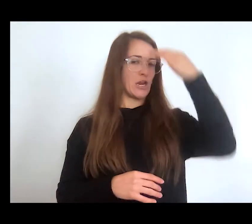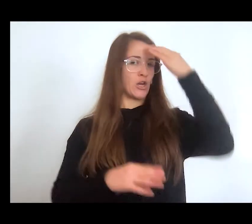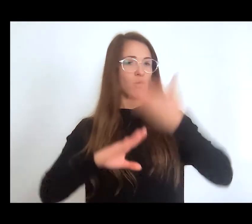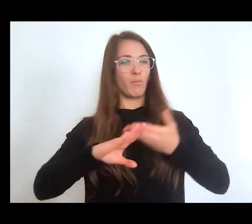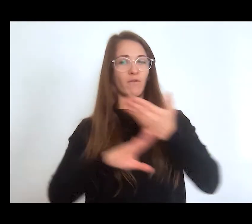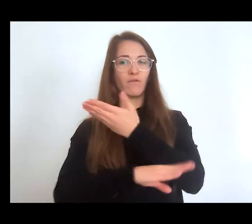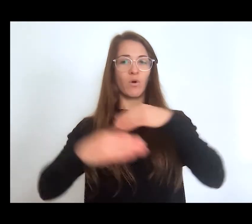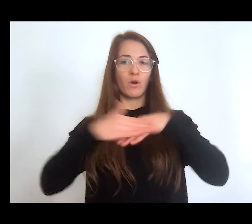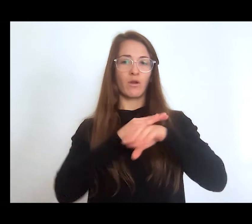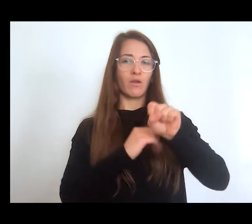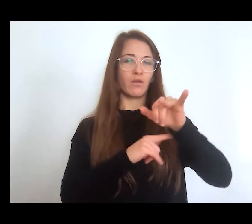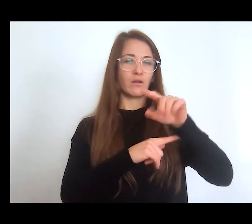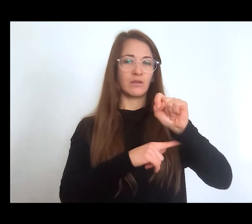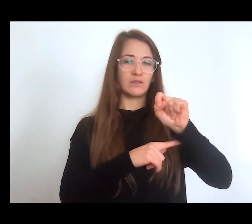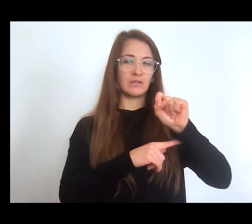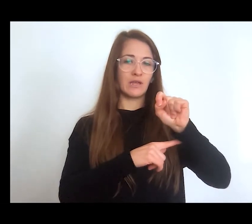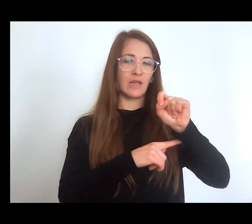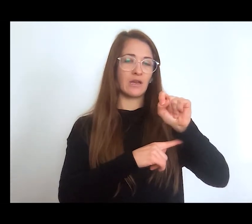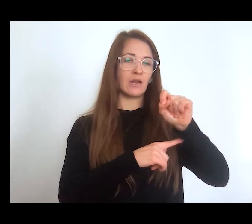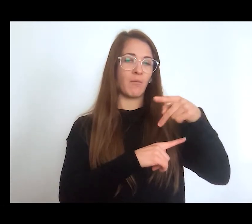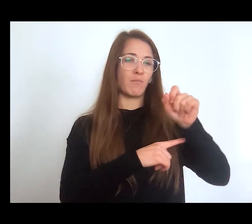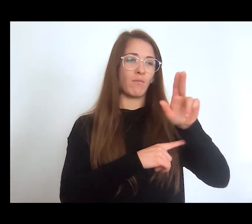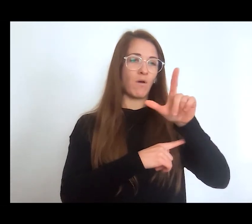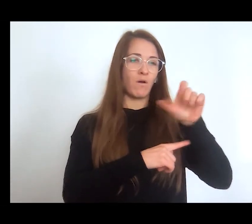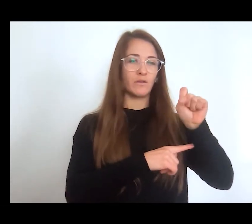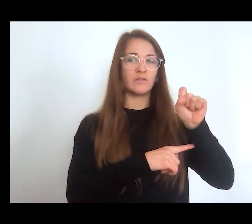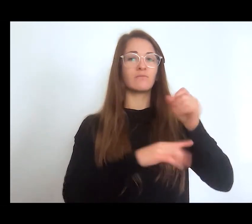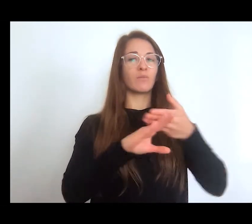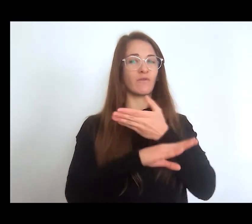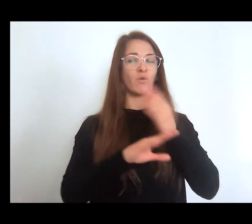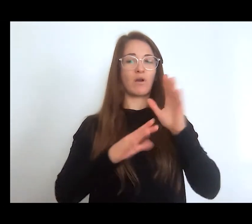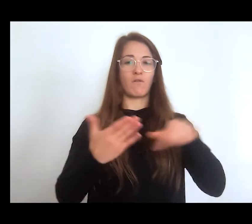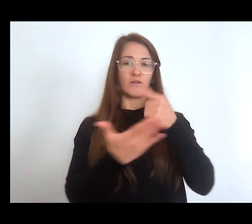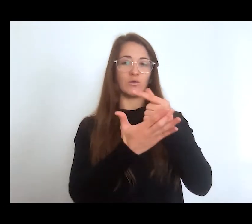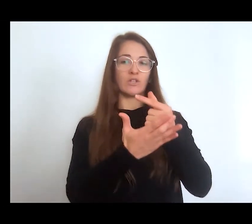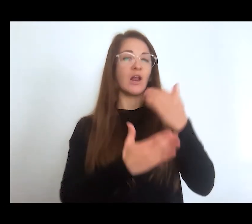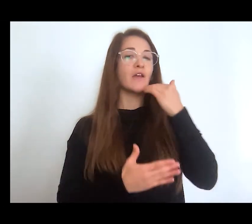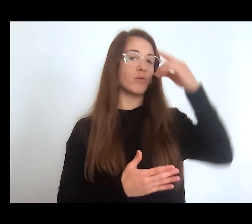INNOVATIVE THAT I KNEW BEFORE GOING THERE, VERSUS COMING OUT.